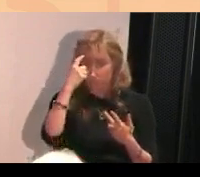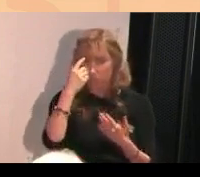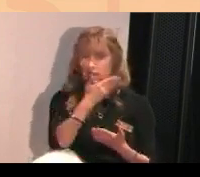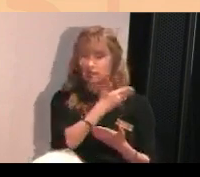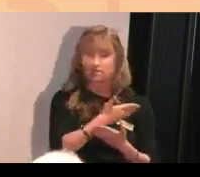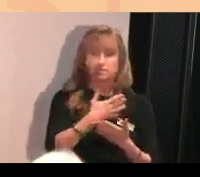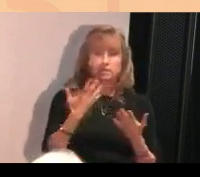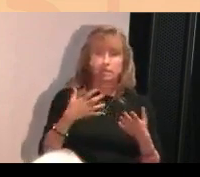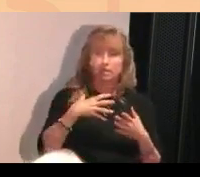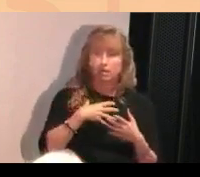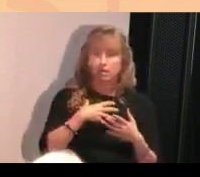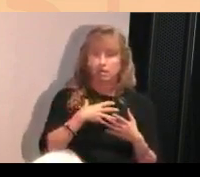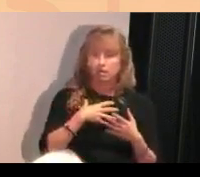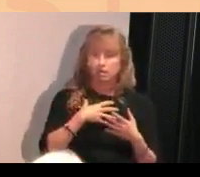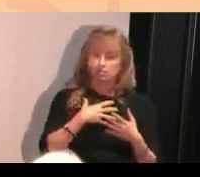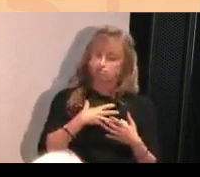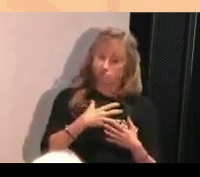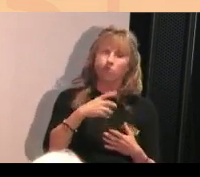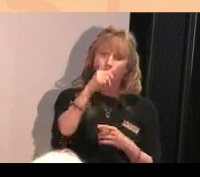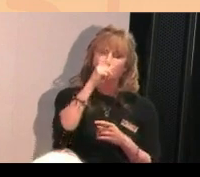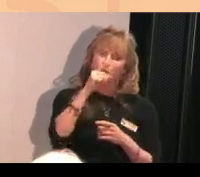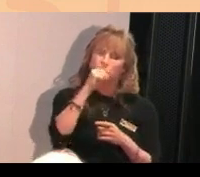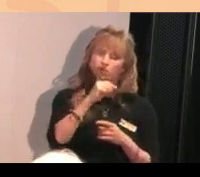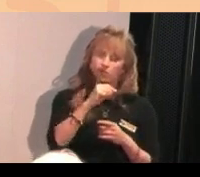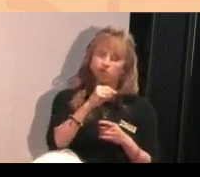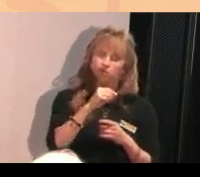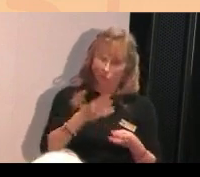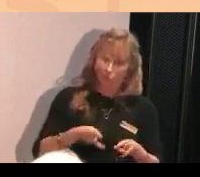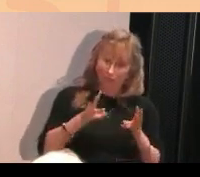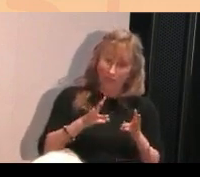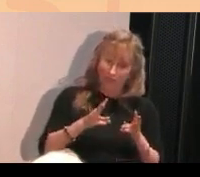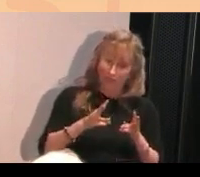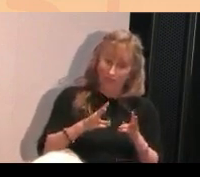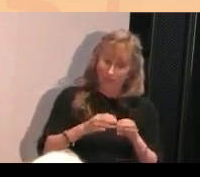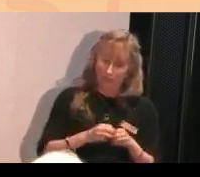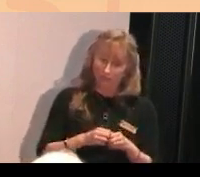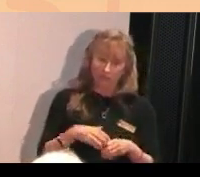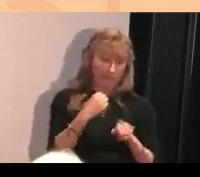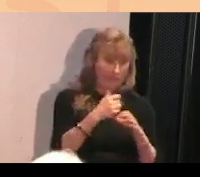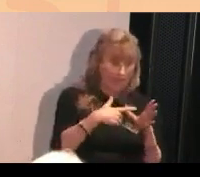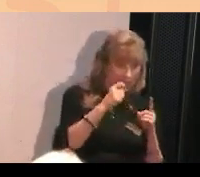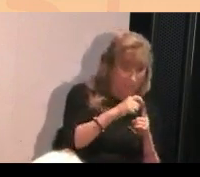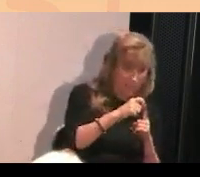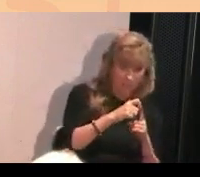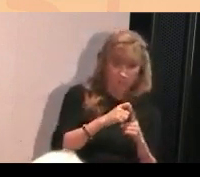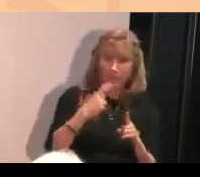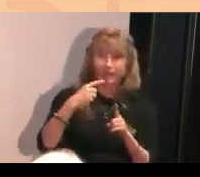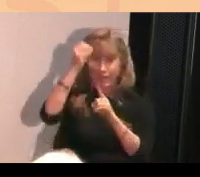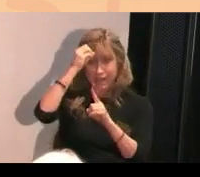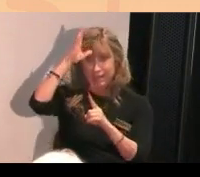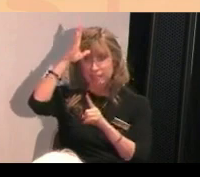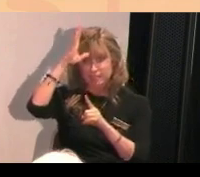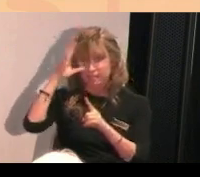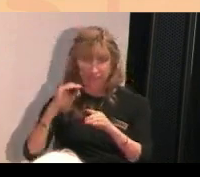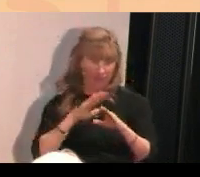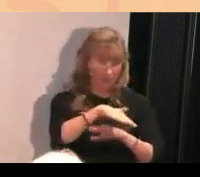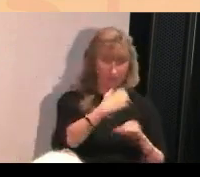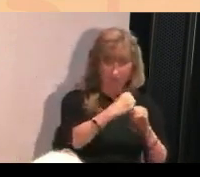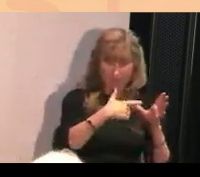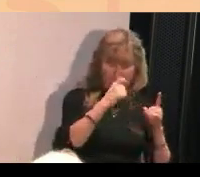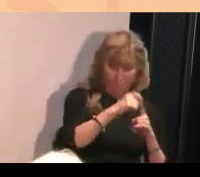was a more manageable approach in which there was a gap and expertise to fill expertise to fill it